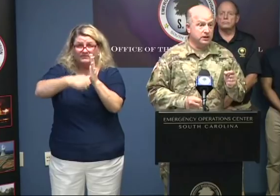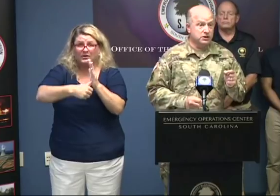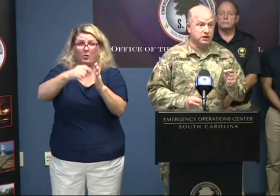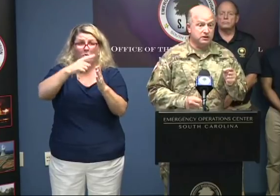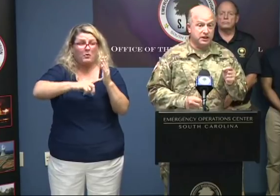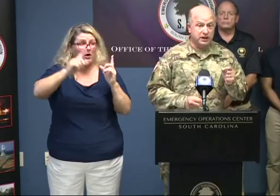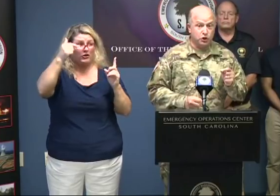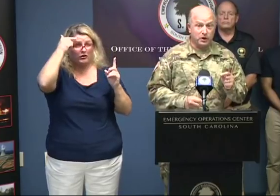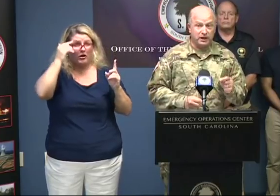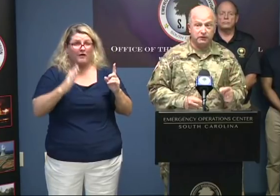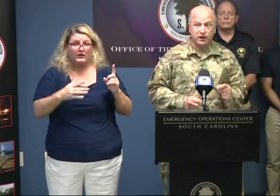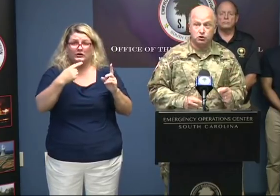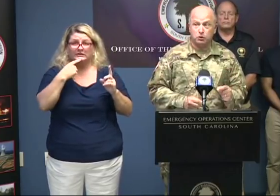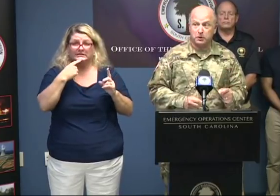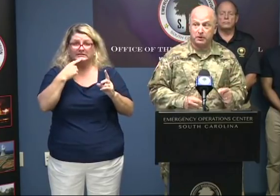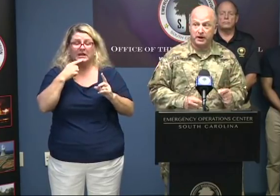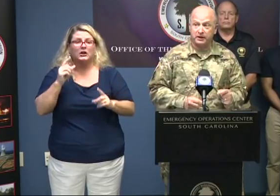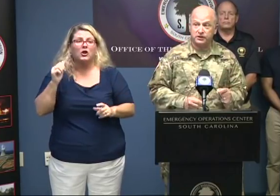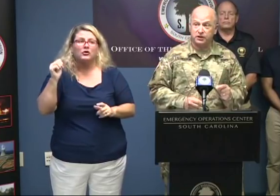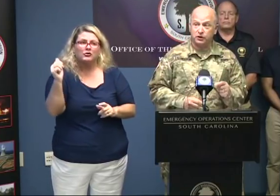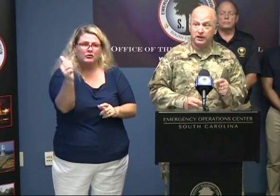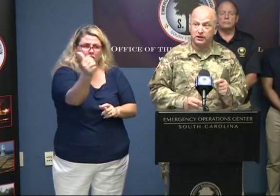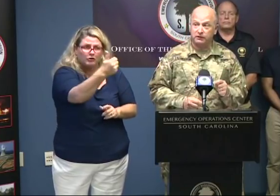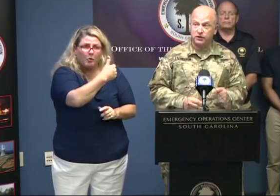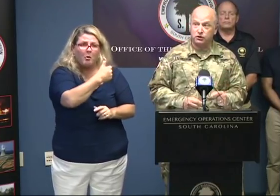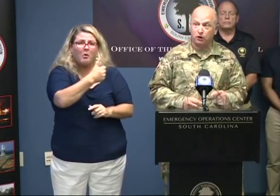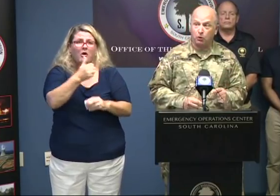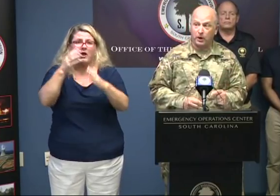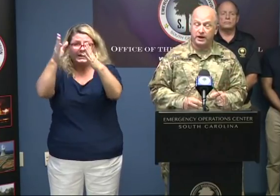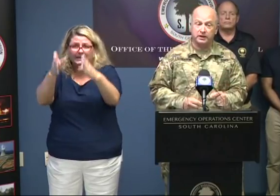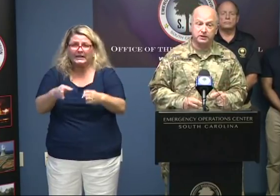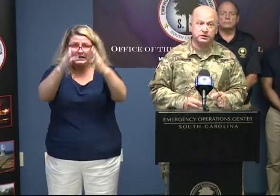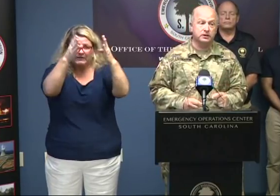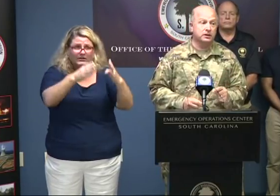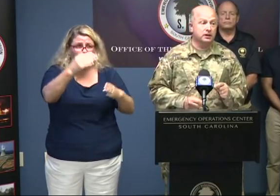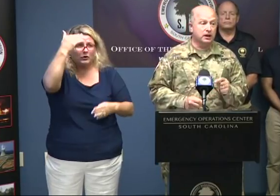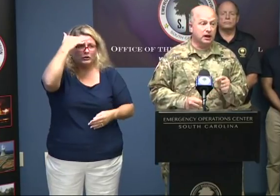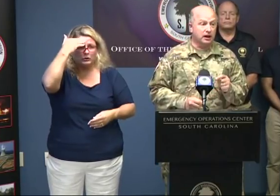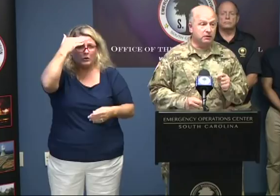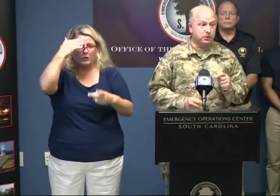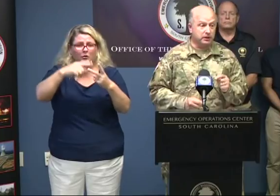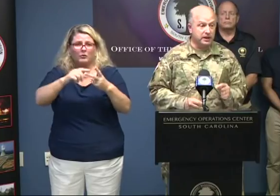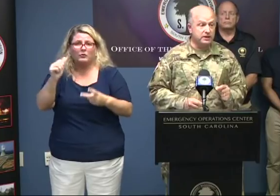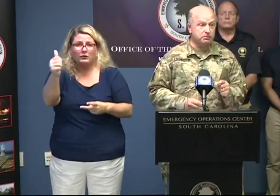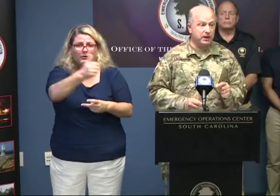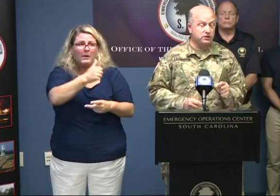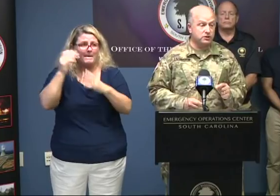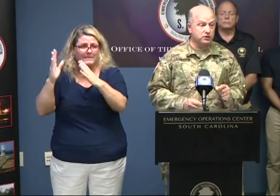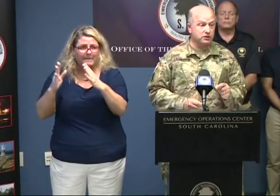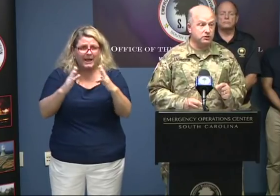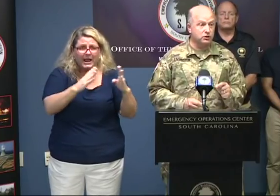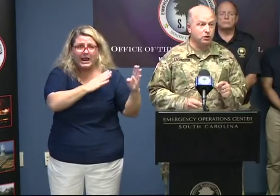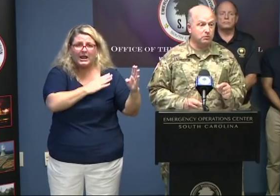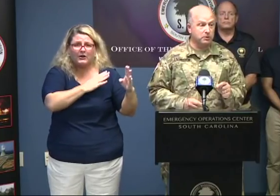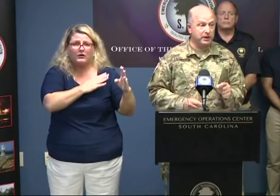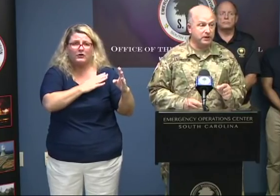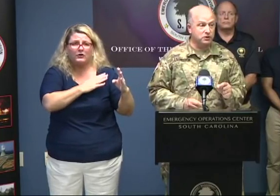is that your individual preparedness and your individual awareness, please make sure that you are prepared